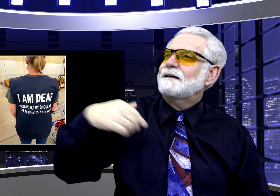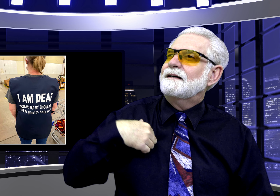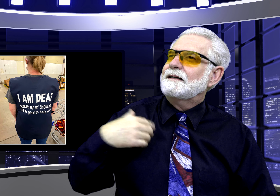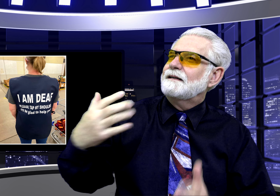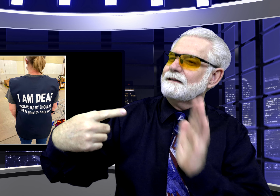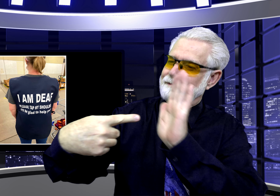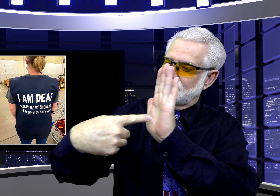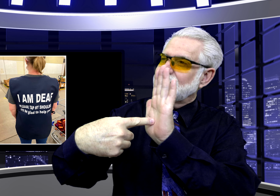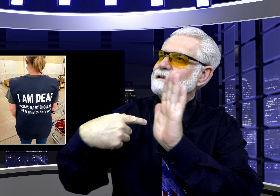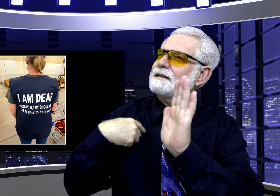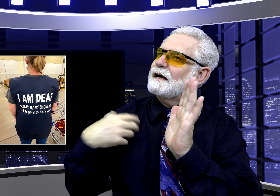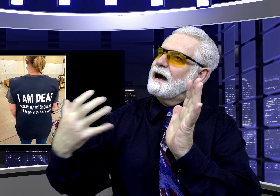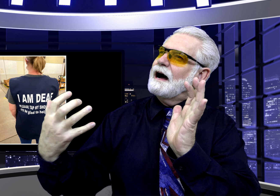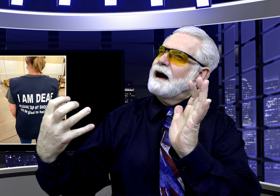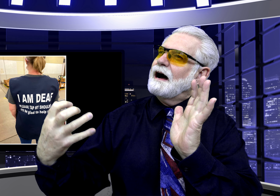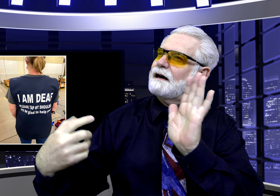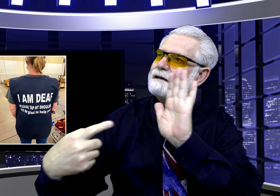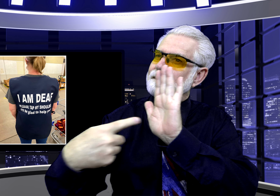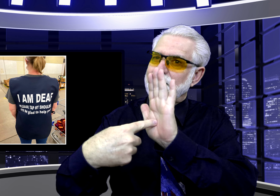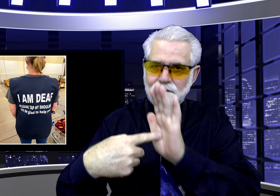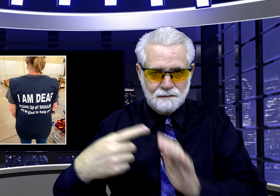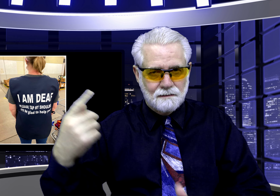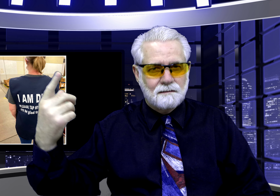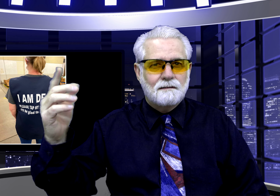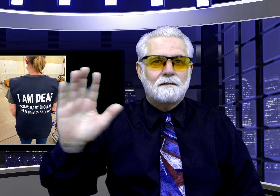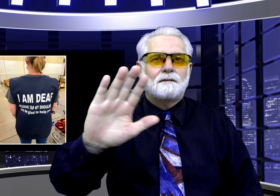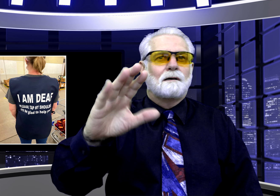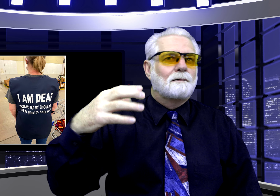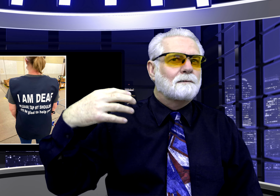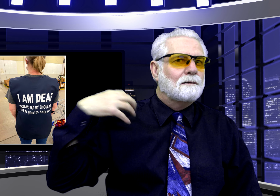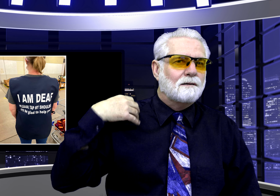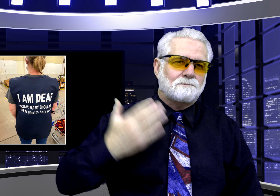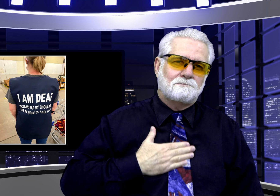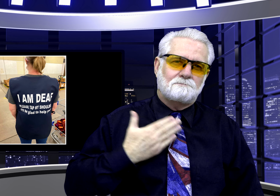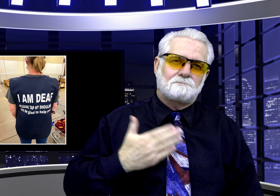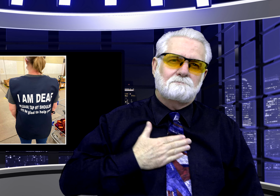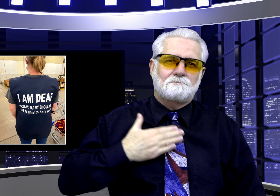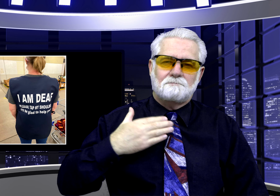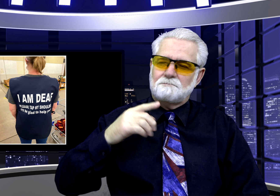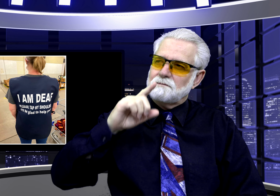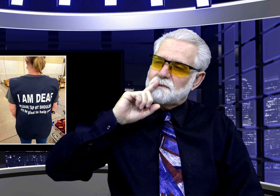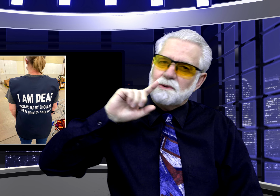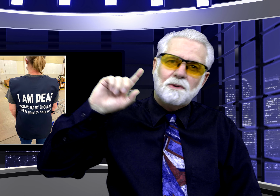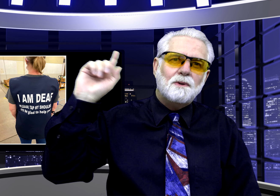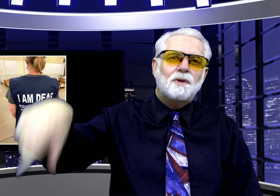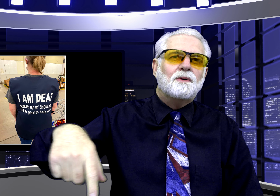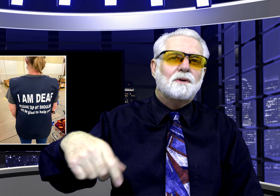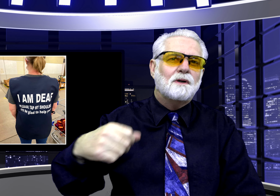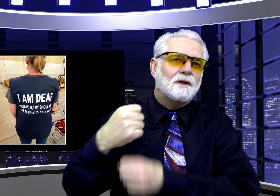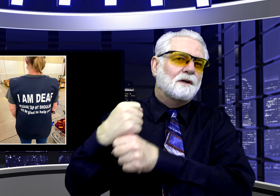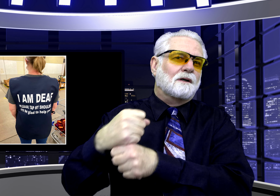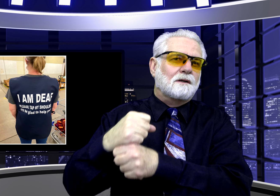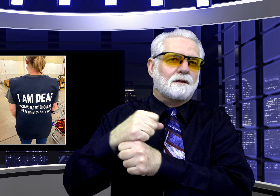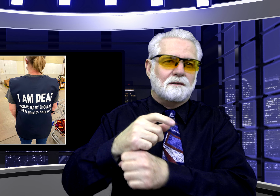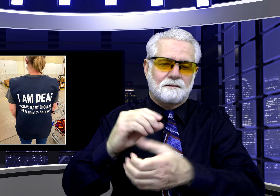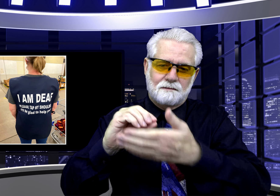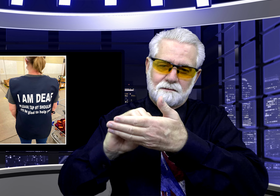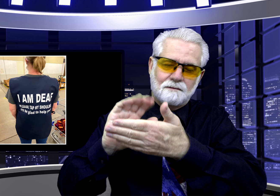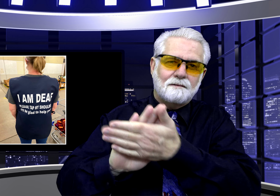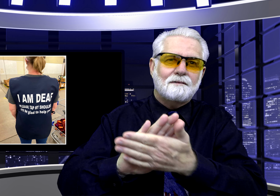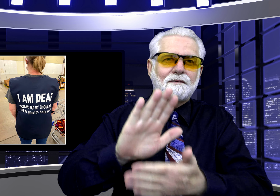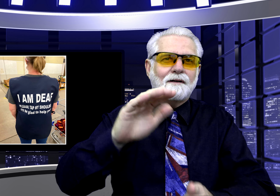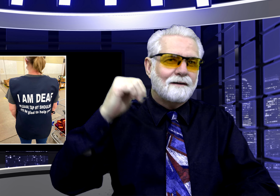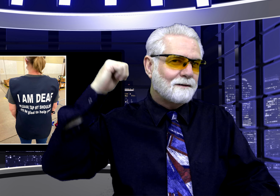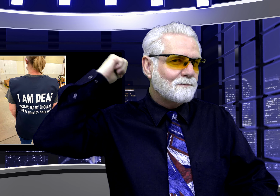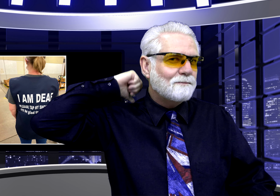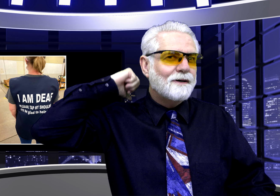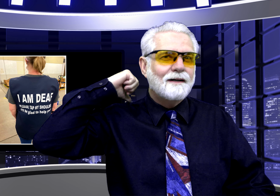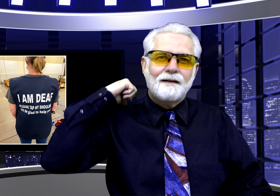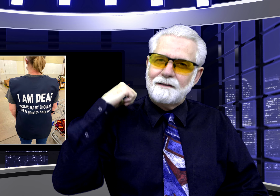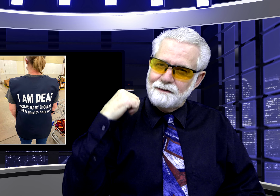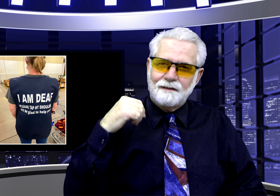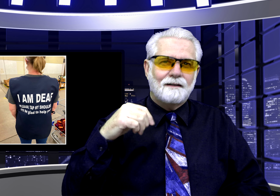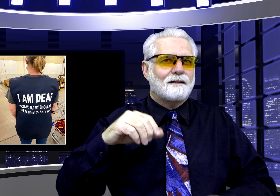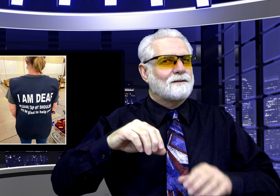Say hey I want this on my shirt. Your boss should be happy to order to get that made on the back of your shirt for you.